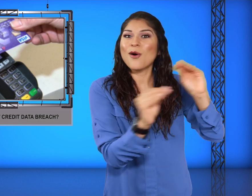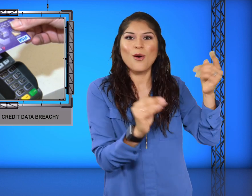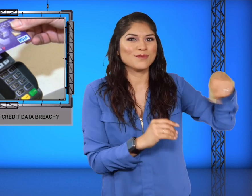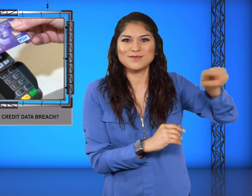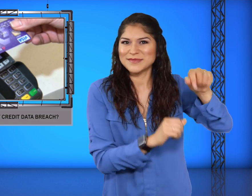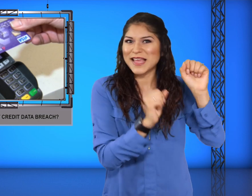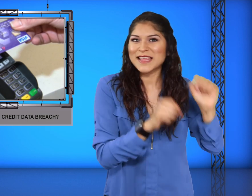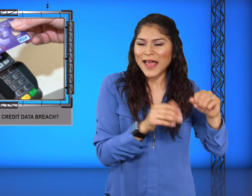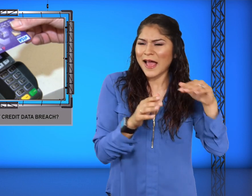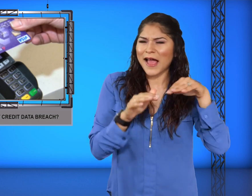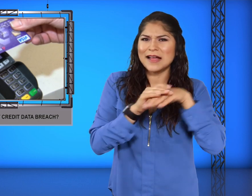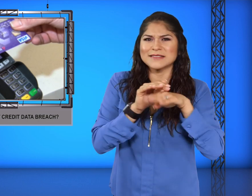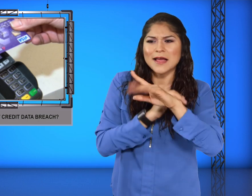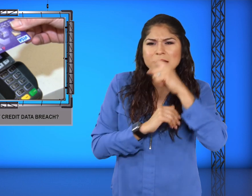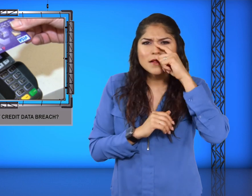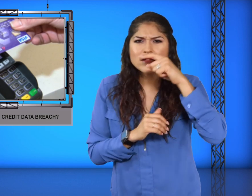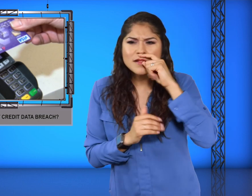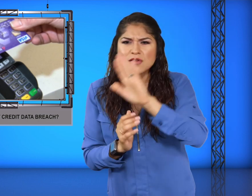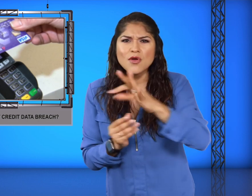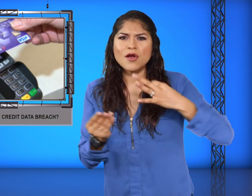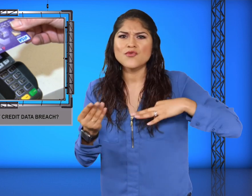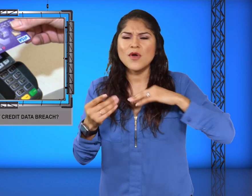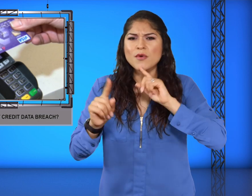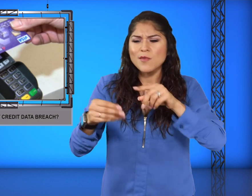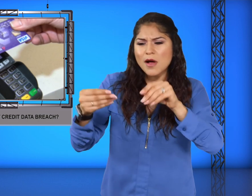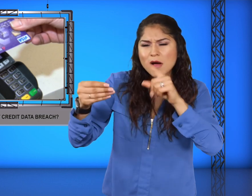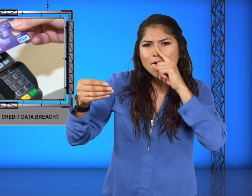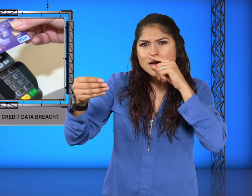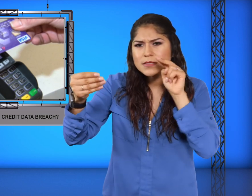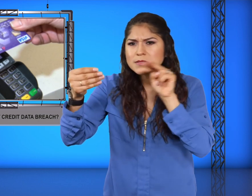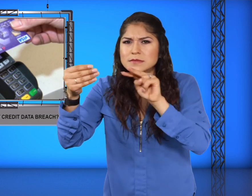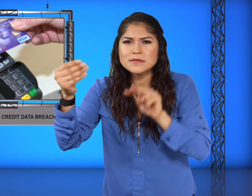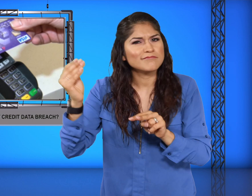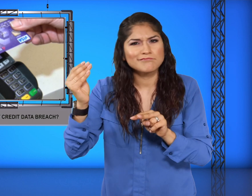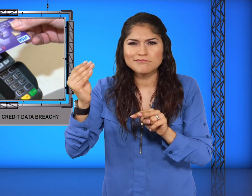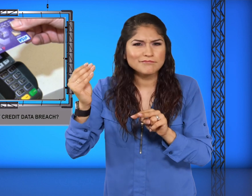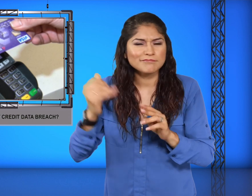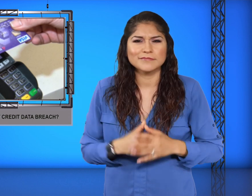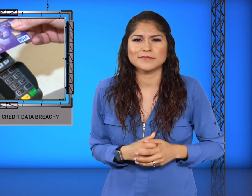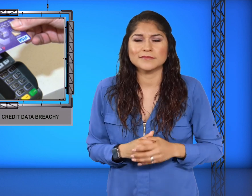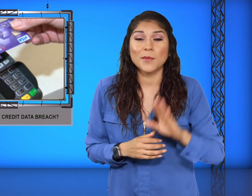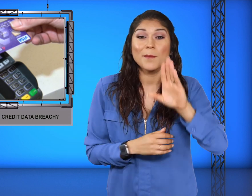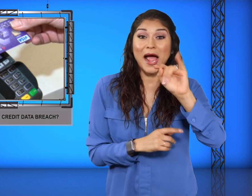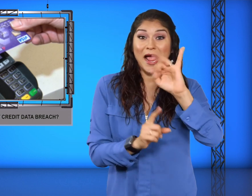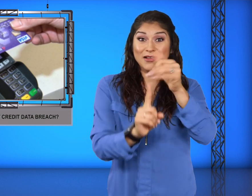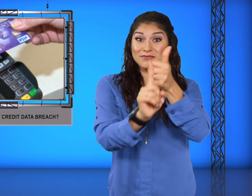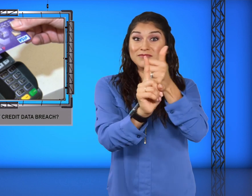It also means that no one can access your credit report.